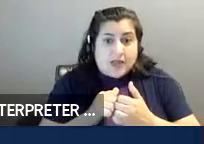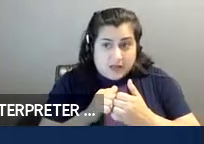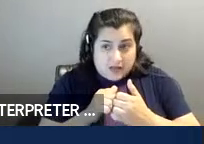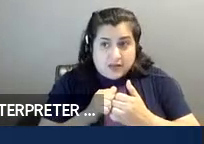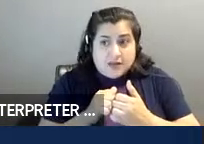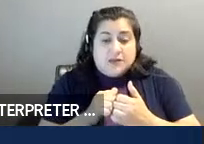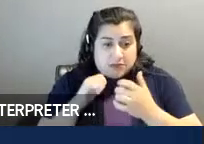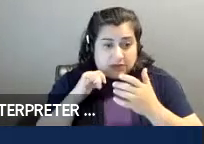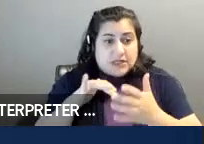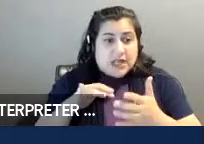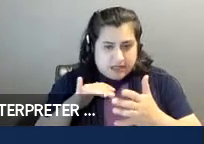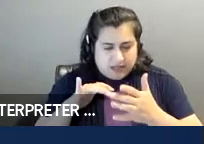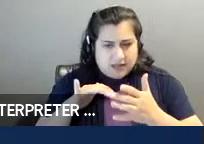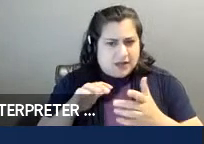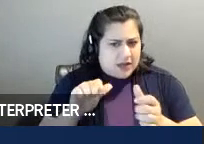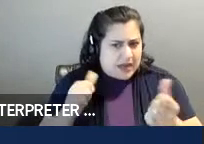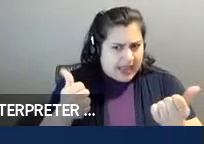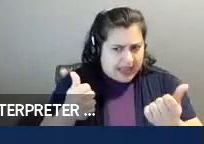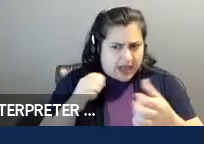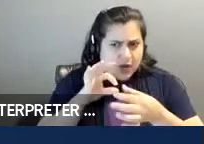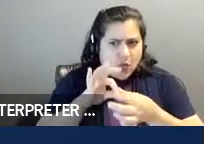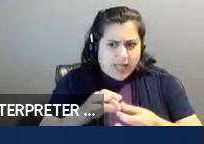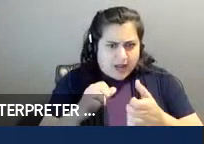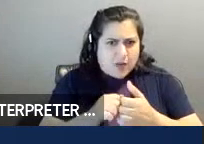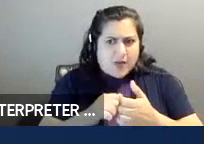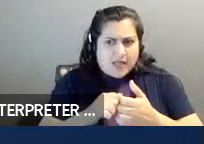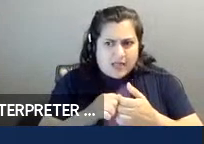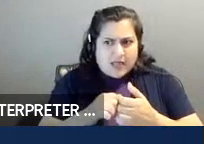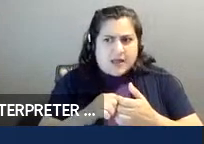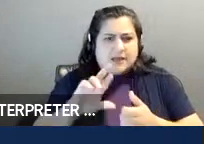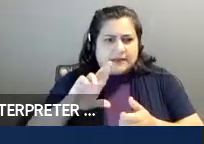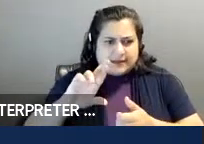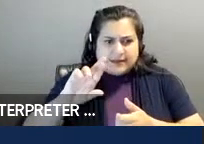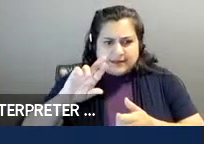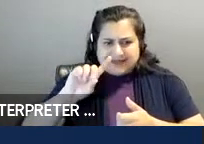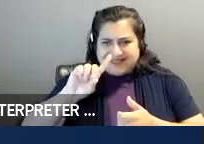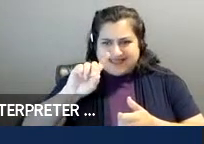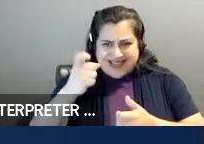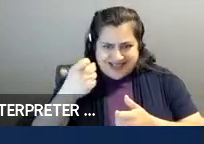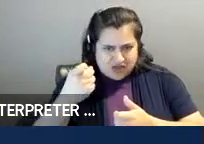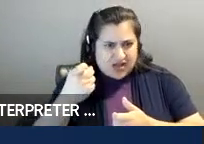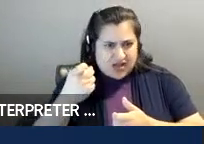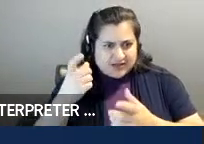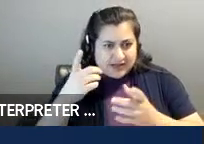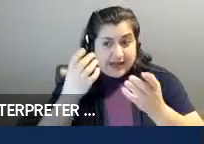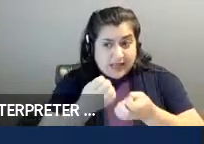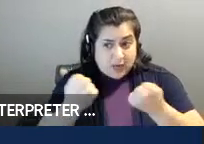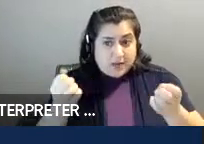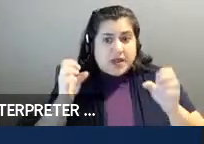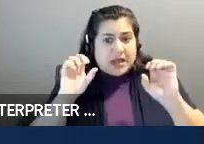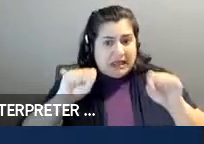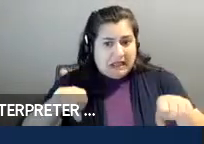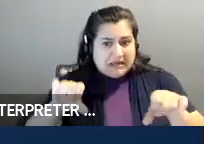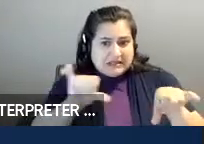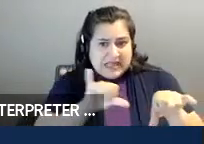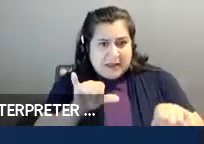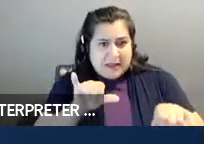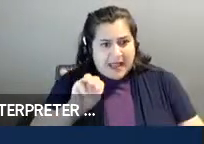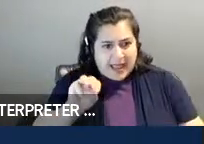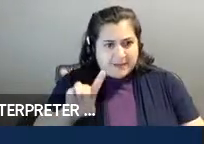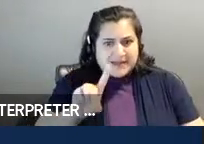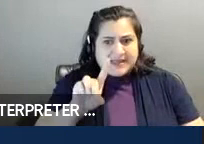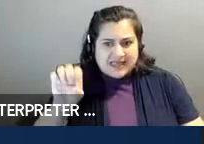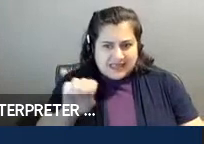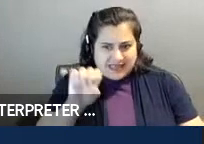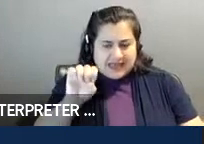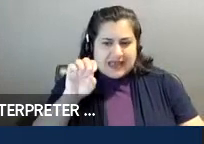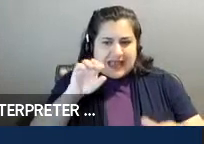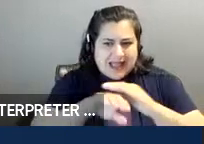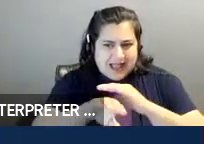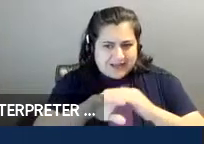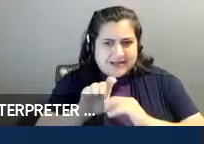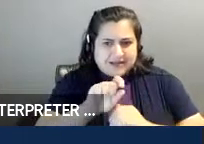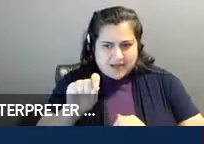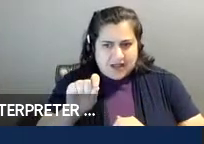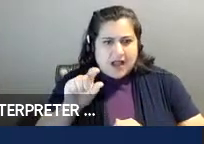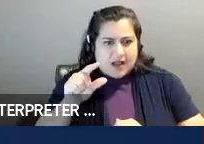questions related to medical diagnostic equipment, you can email that same email at MDE@access-board.gov